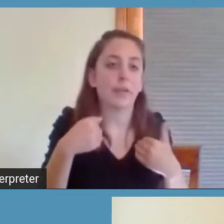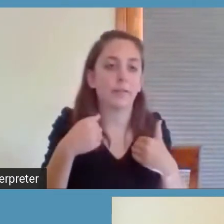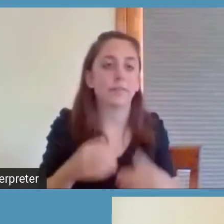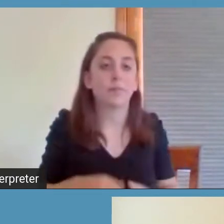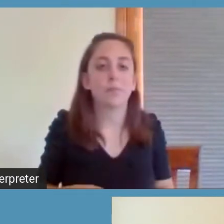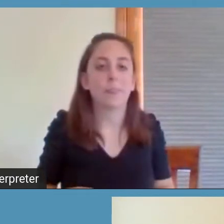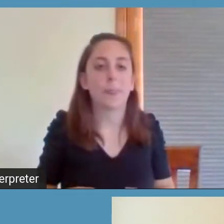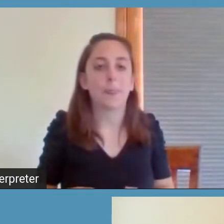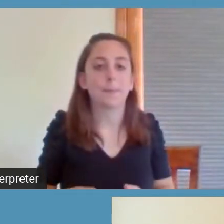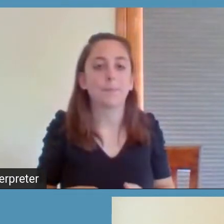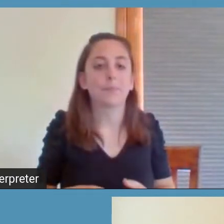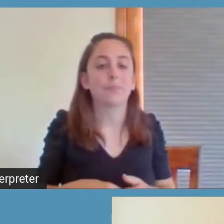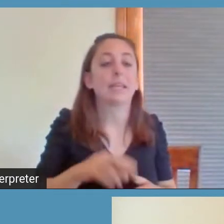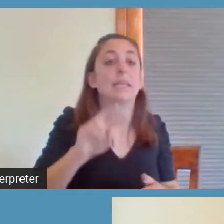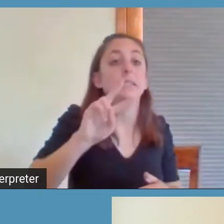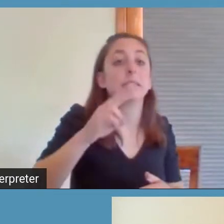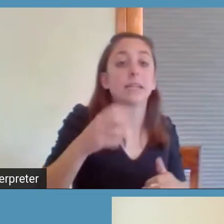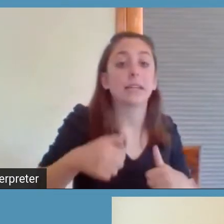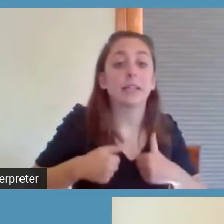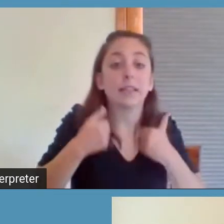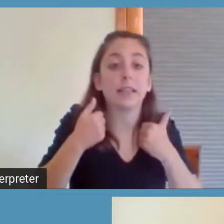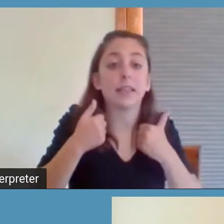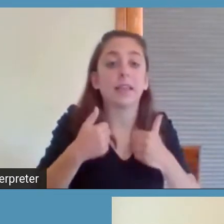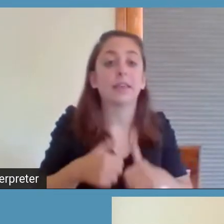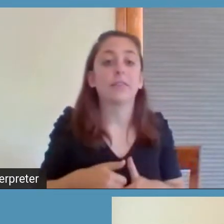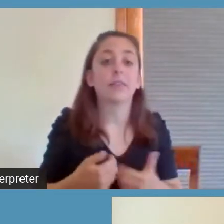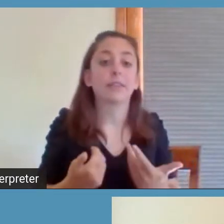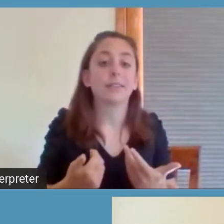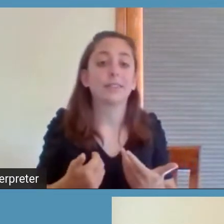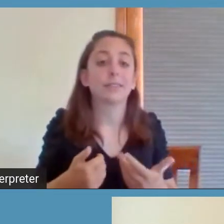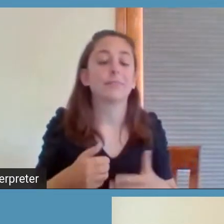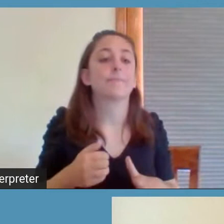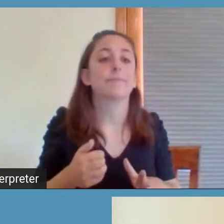second life into something like that for me it's just maddening because i i don't